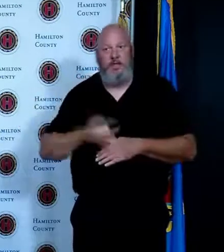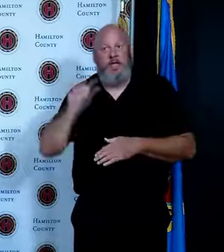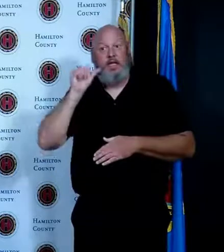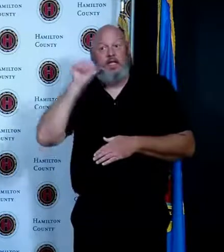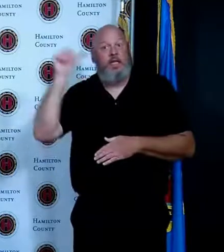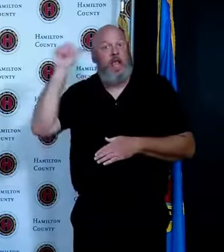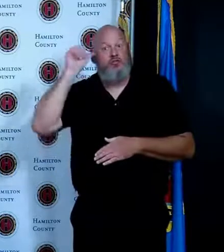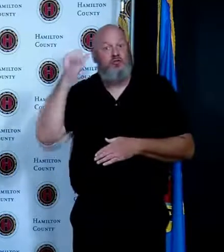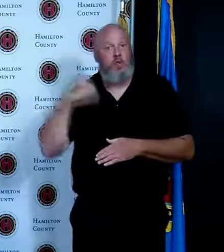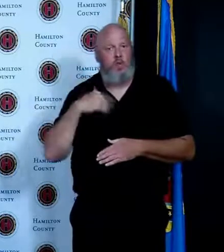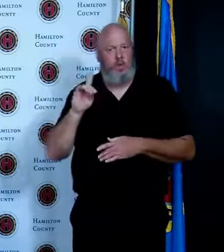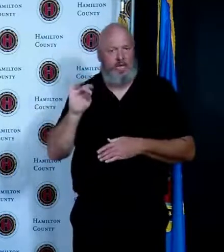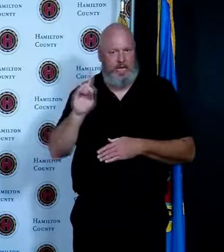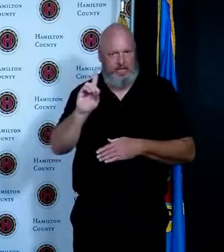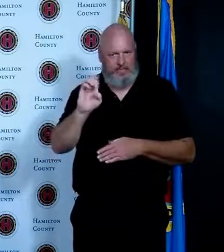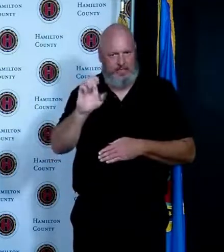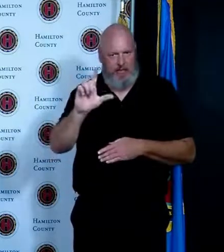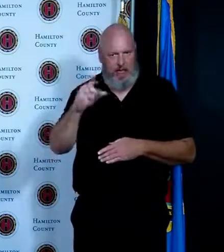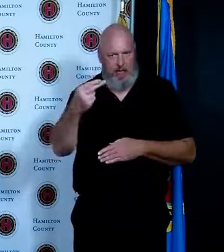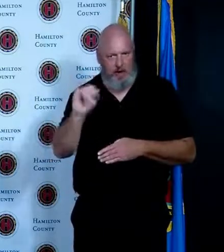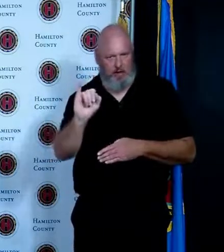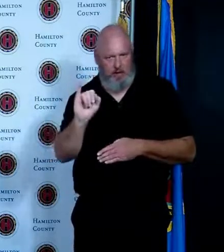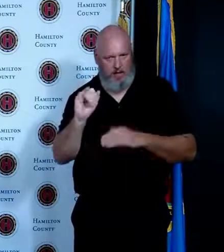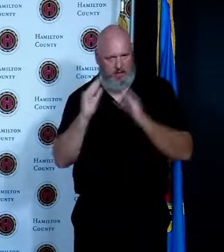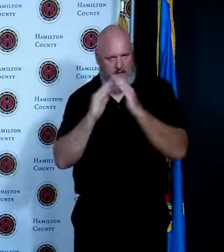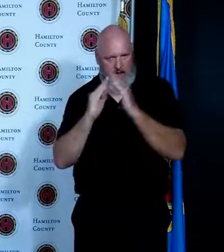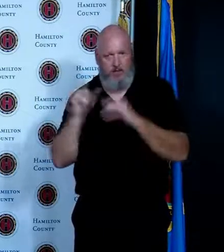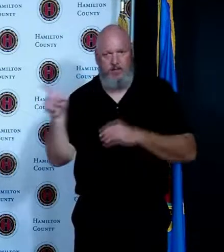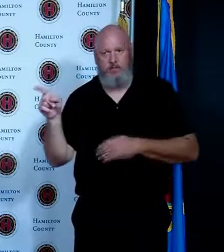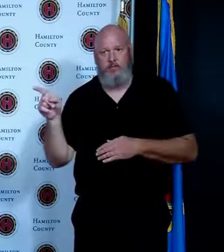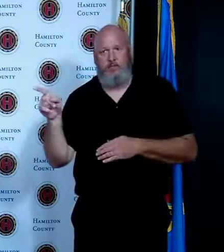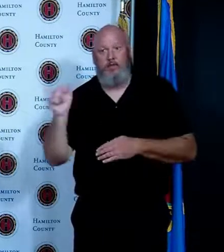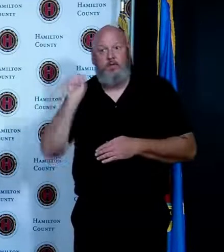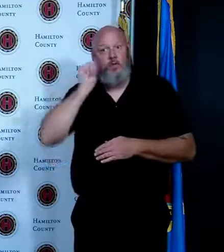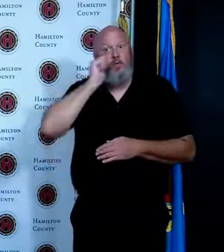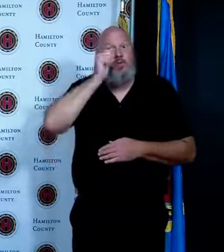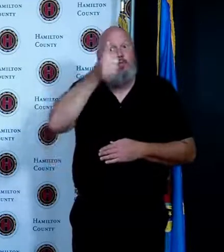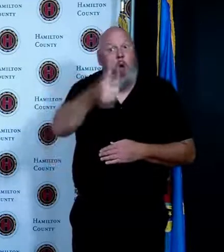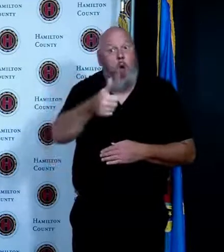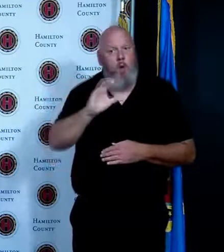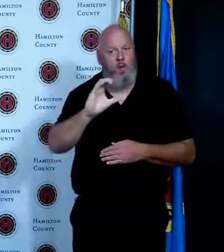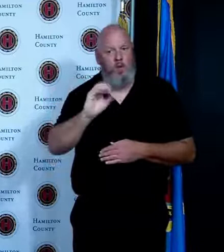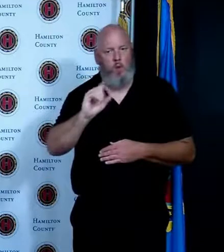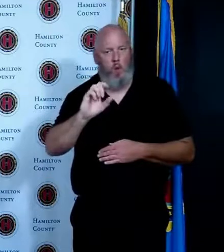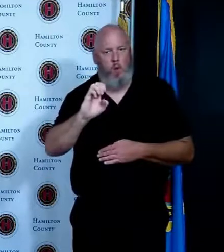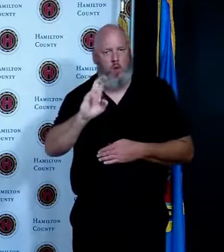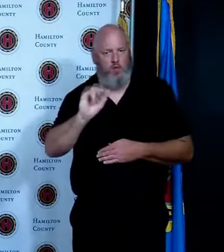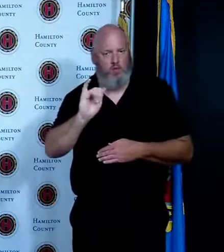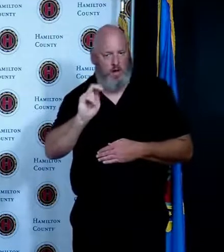has certainly put a burden on our laboratory and so results are slowly coming back and as soon as we get them a representative from Hamilton County